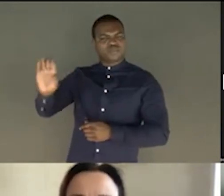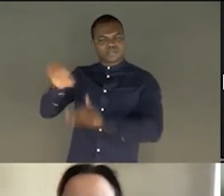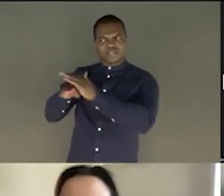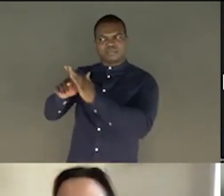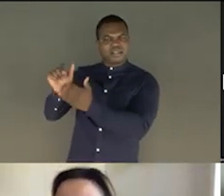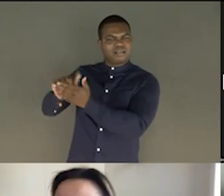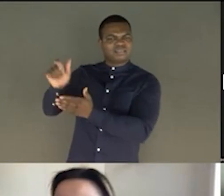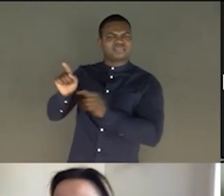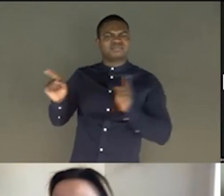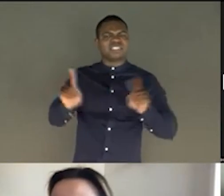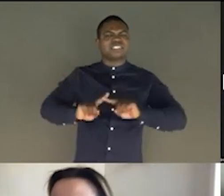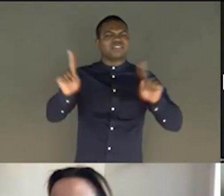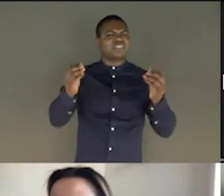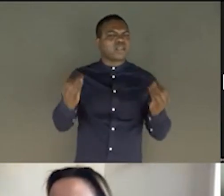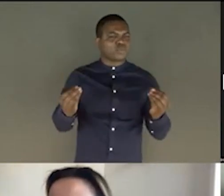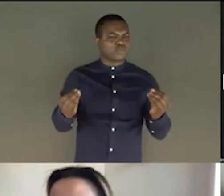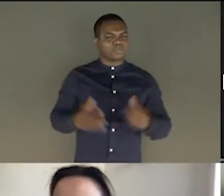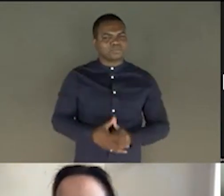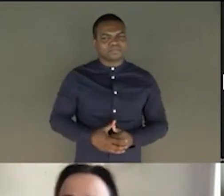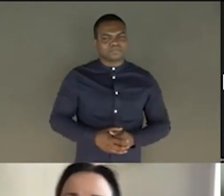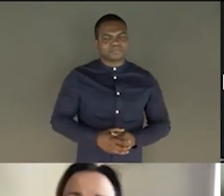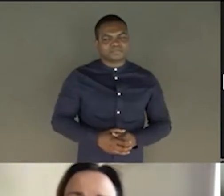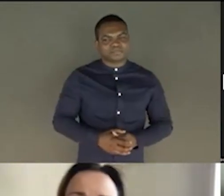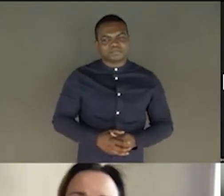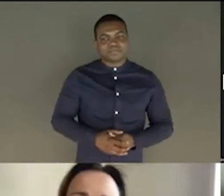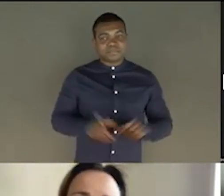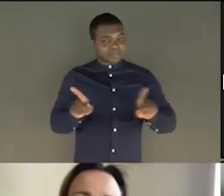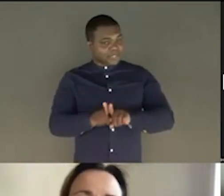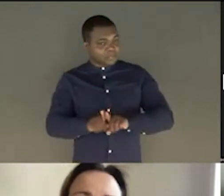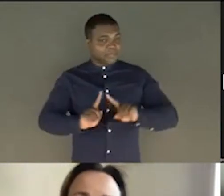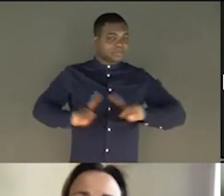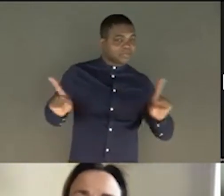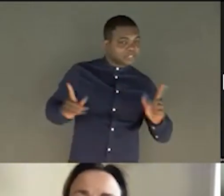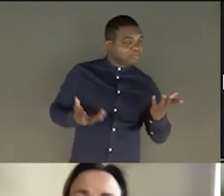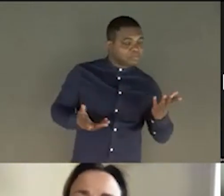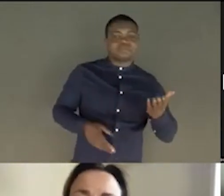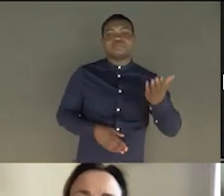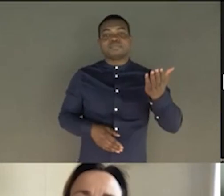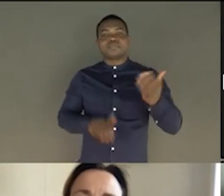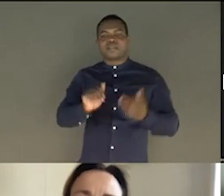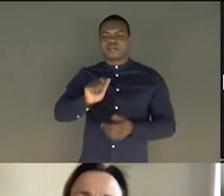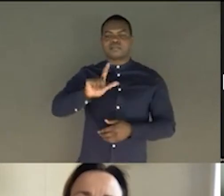That's how the politics worked back then when